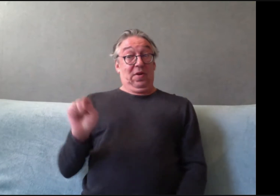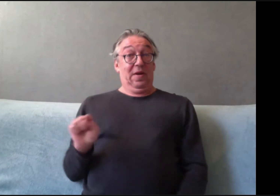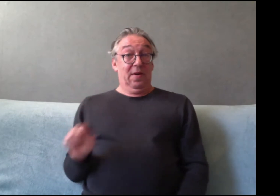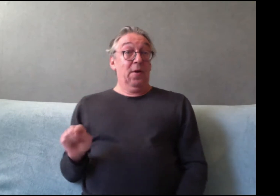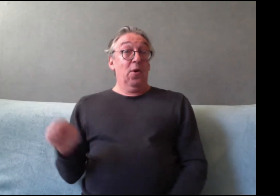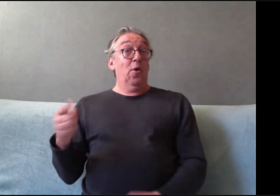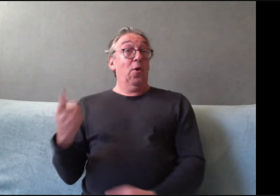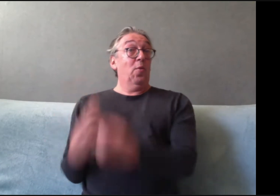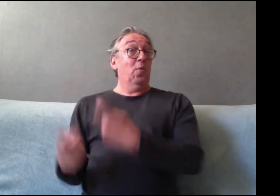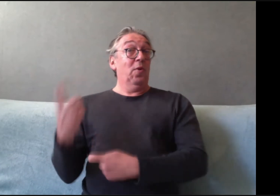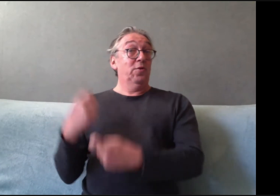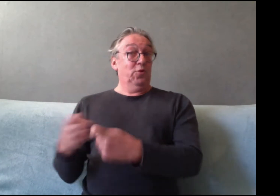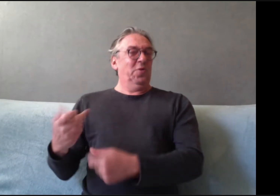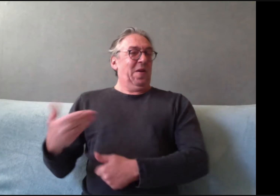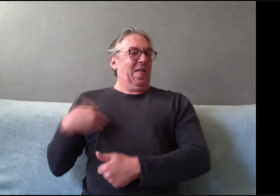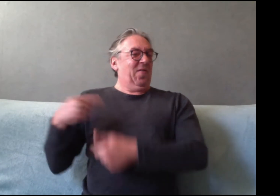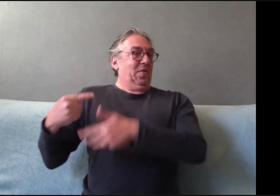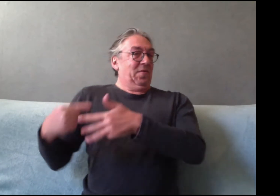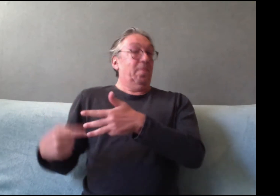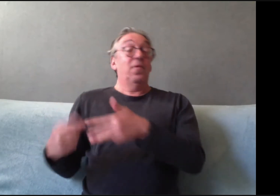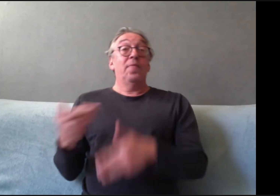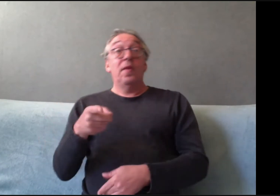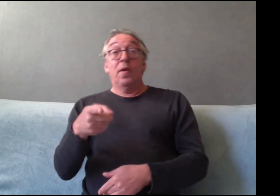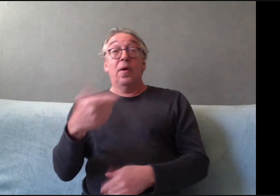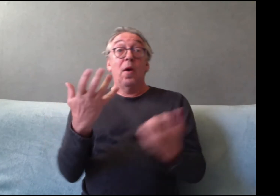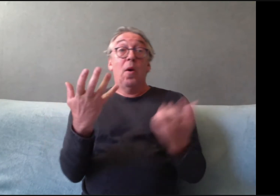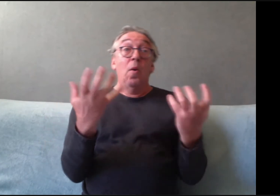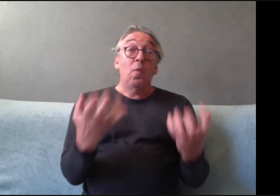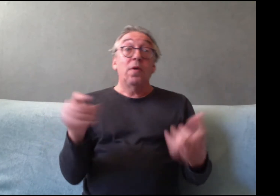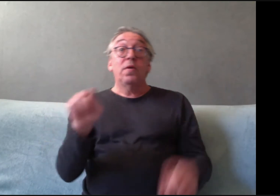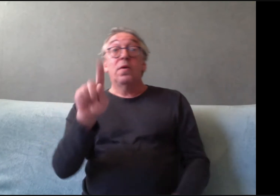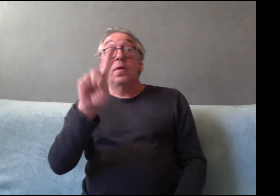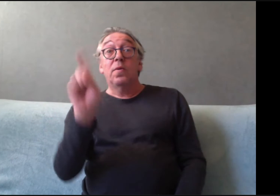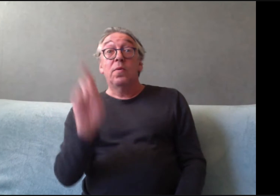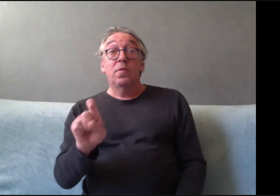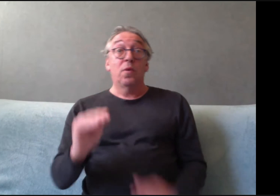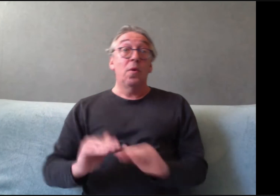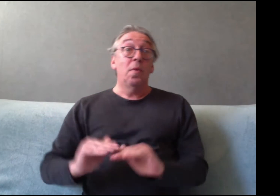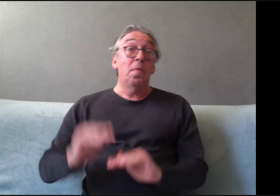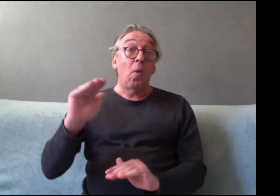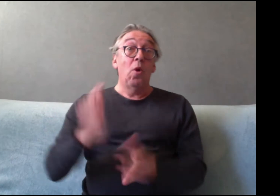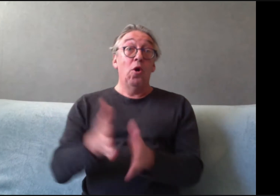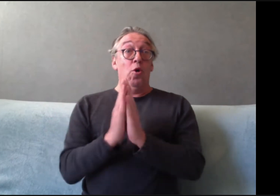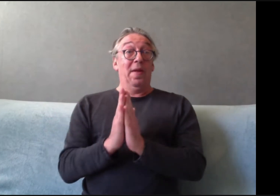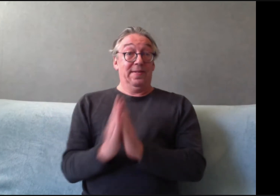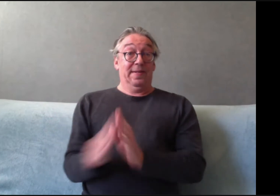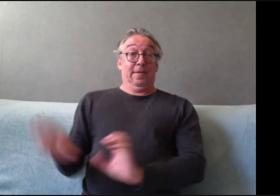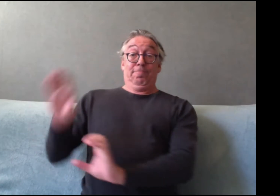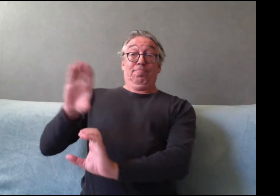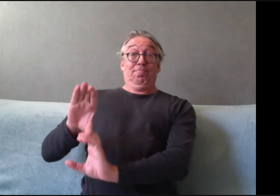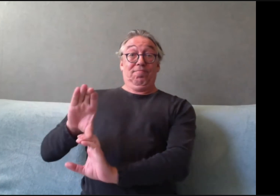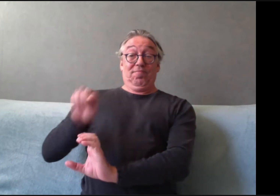But if you have any other, please feel free to ask in the question box. It's the one above the chat box.